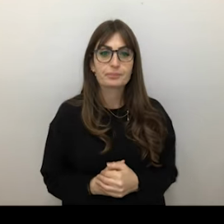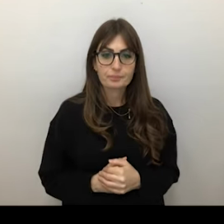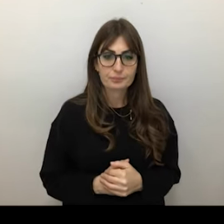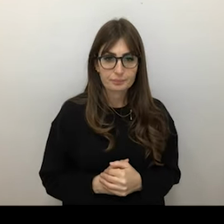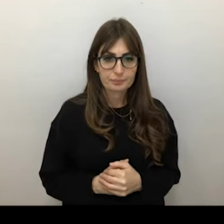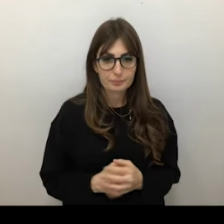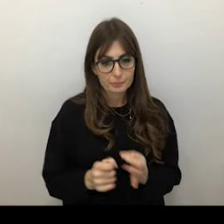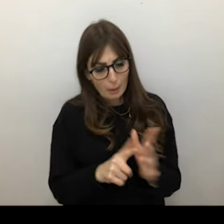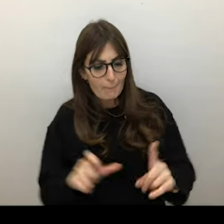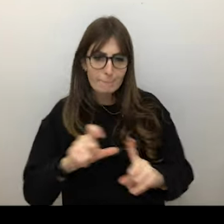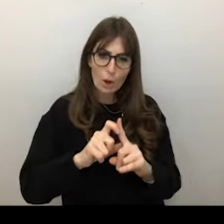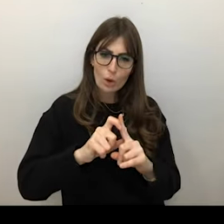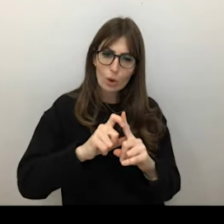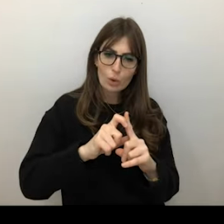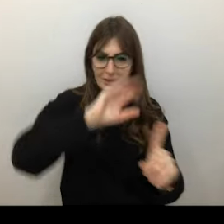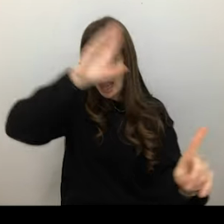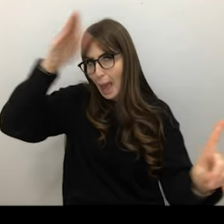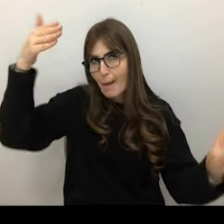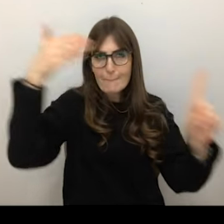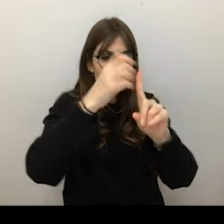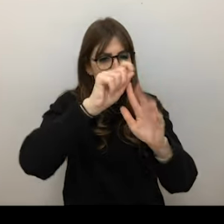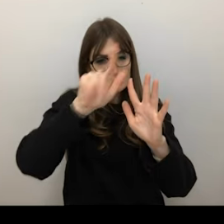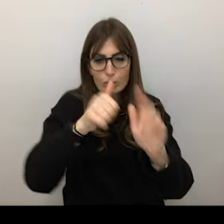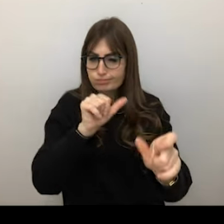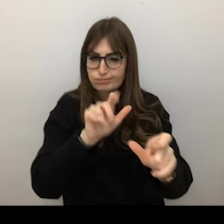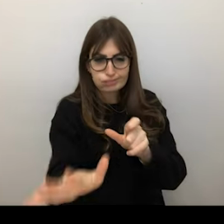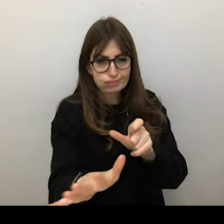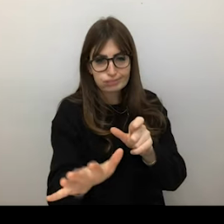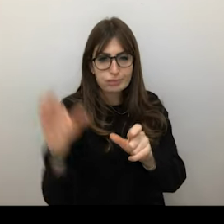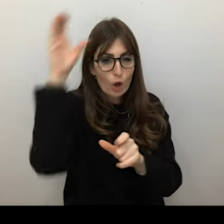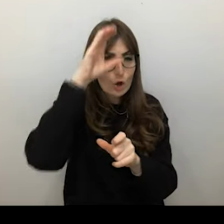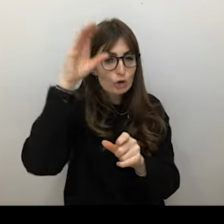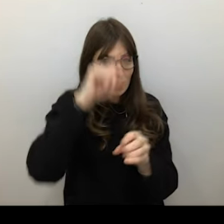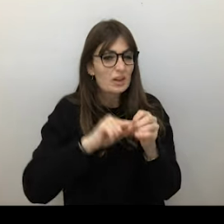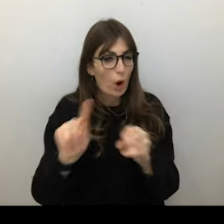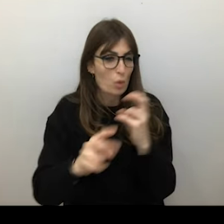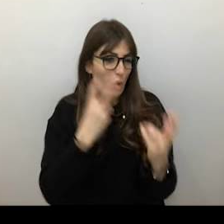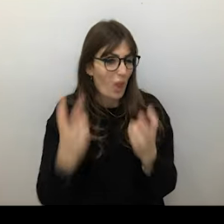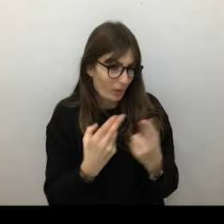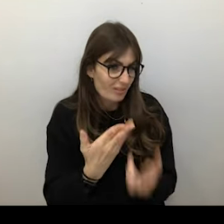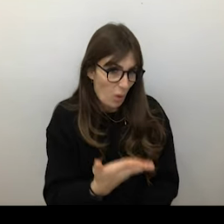As we've said, bold, ambitious projects of exceptional creative quality is what we're looking for.